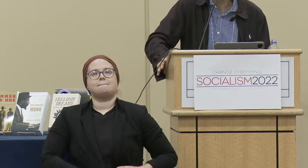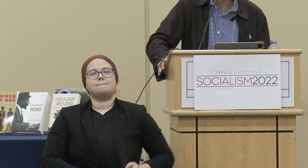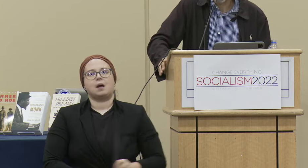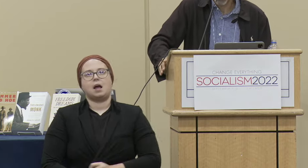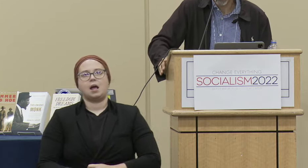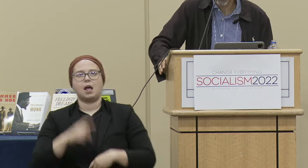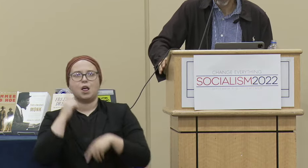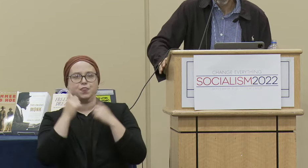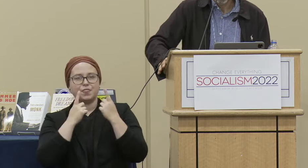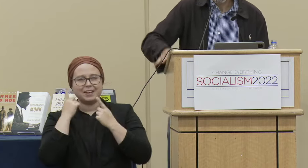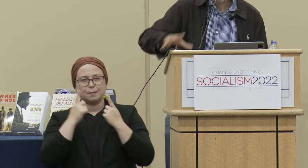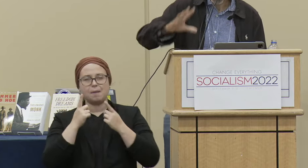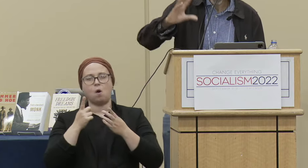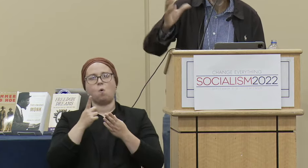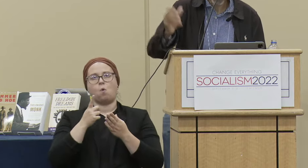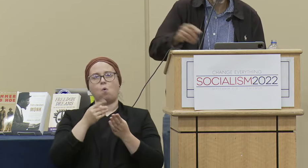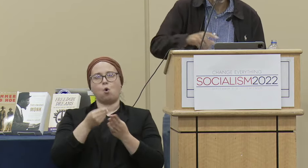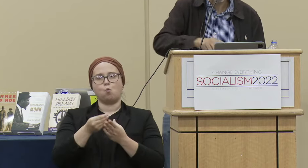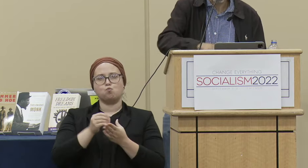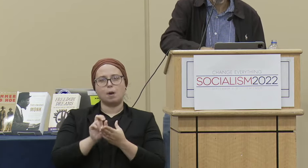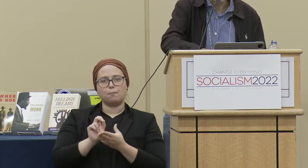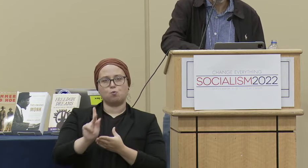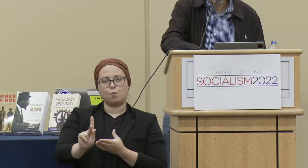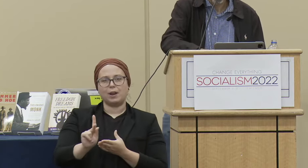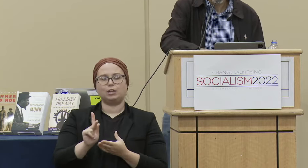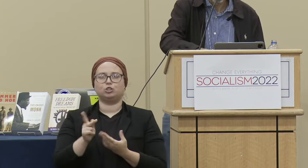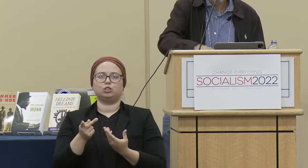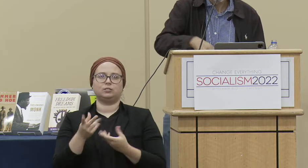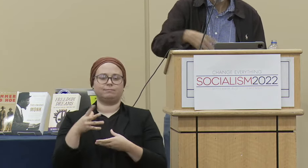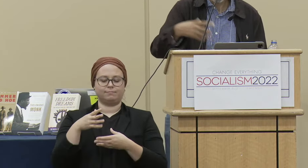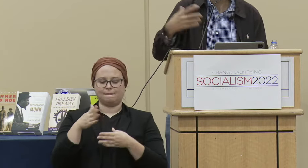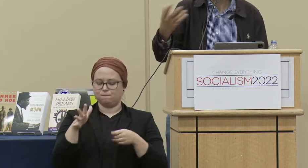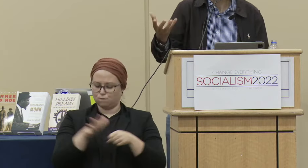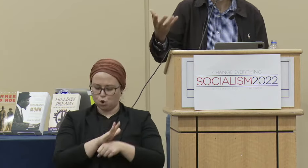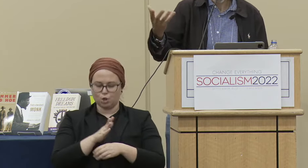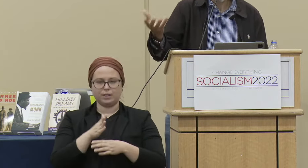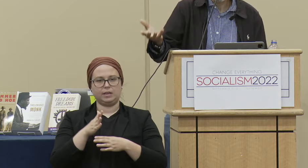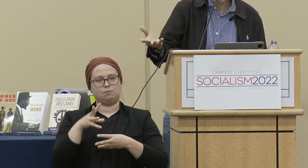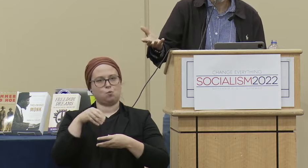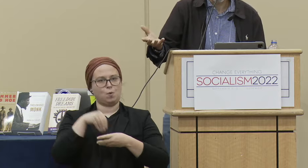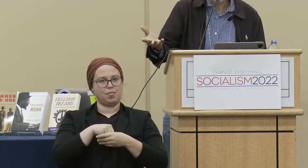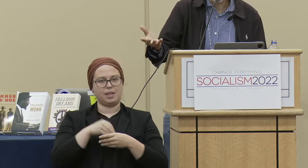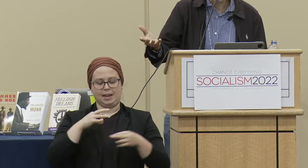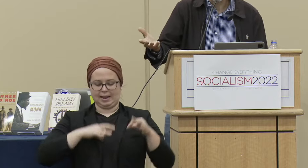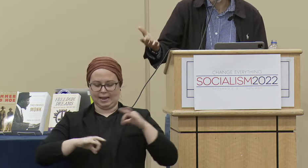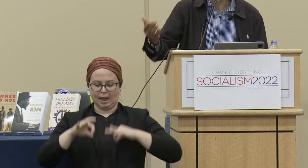tend to think about framing reparations entirely within a